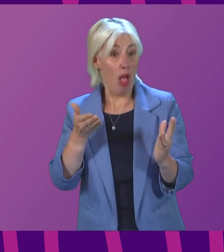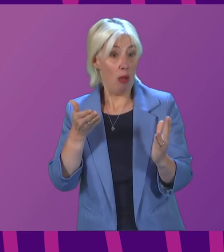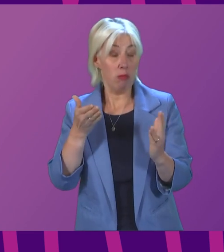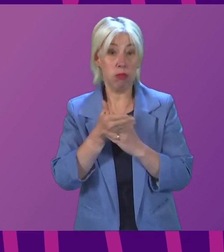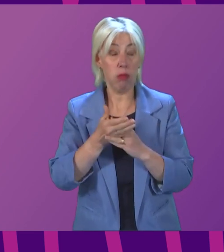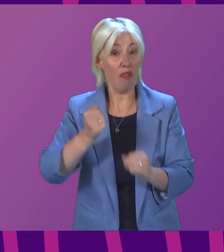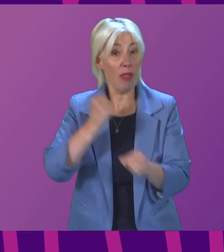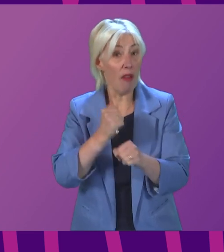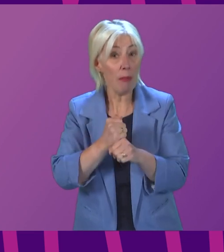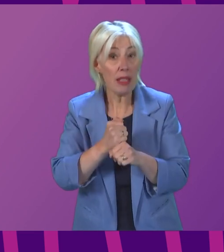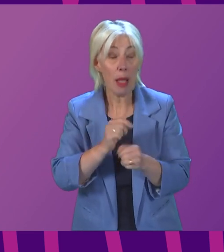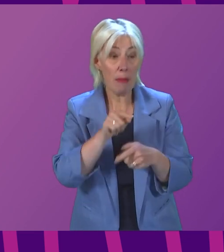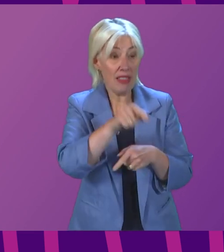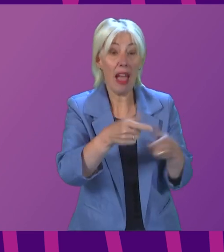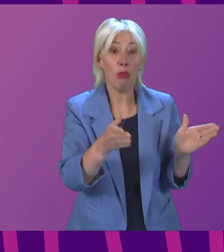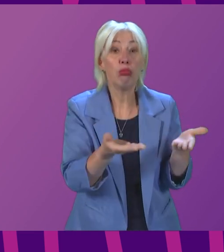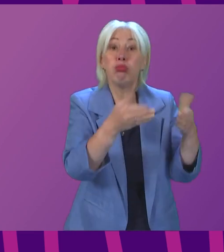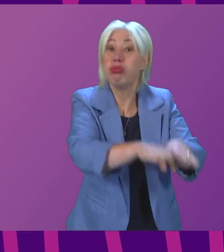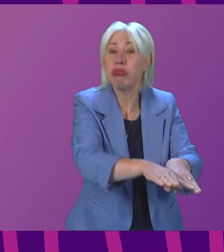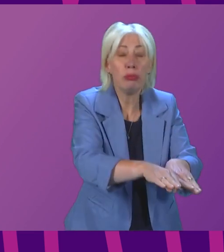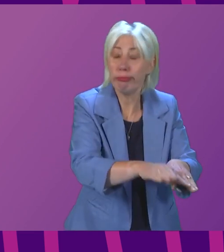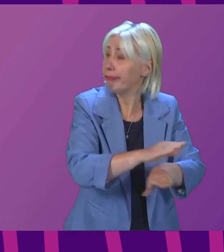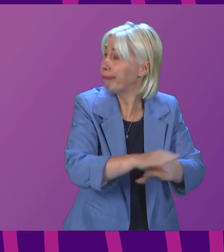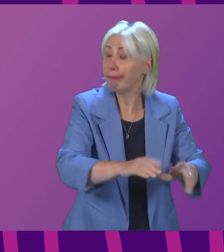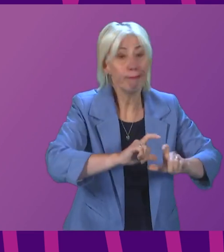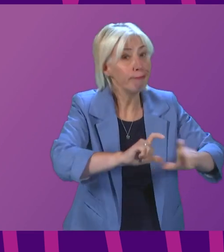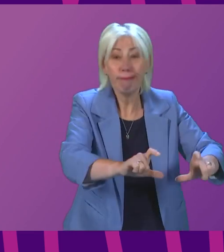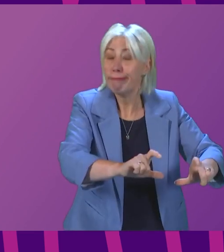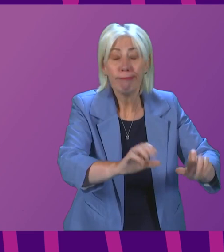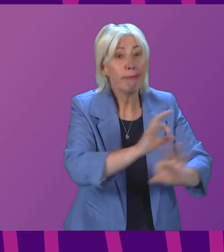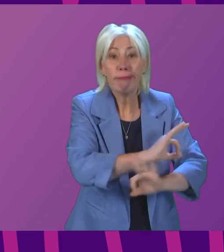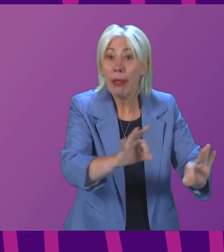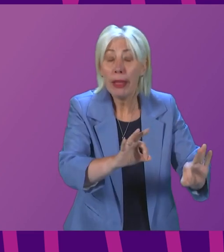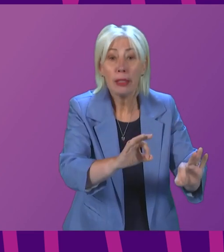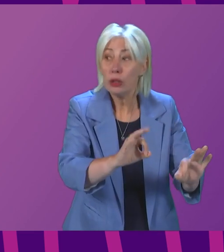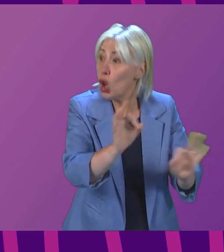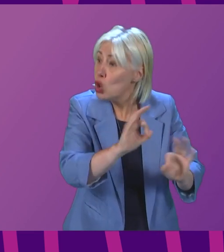would no longer be operational, it would no longer be open and nobody would be employed.